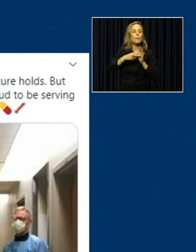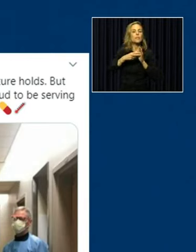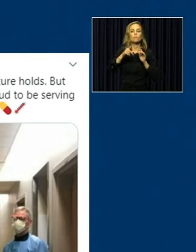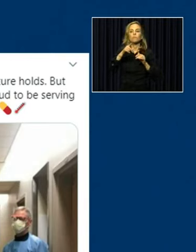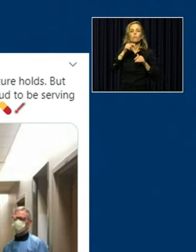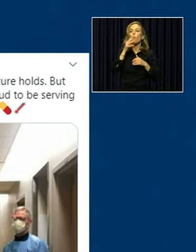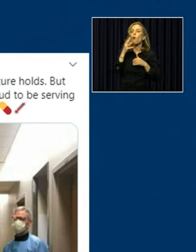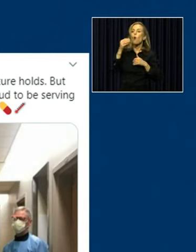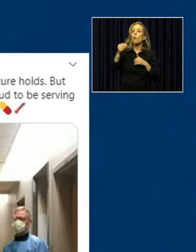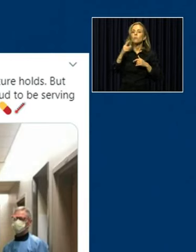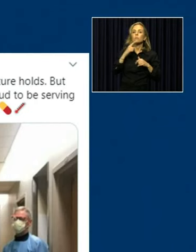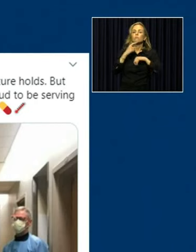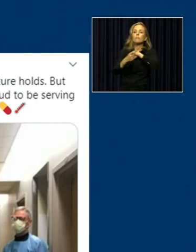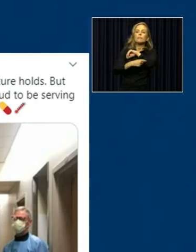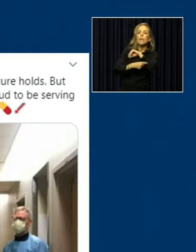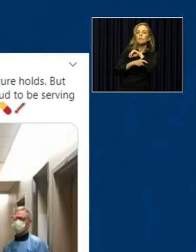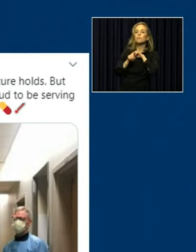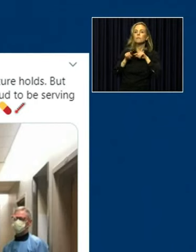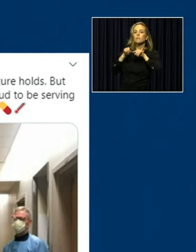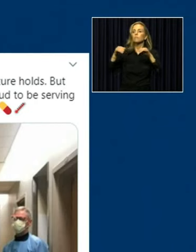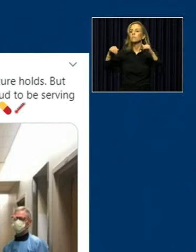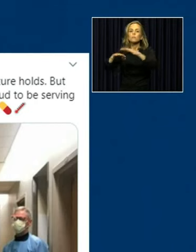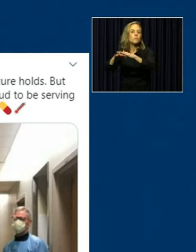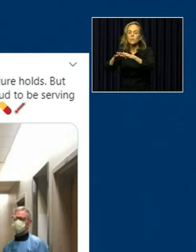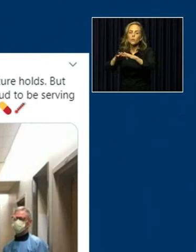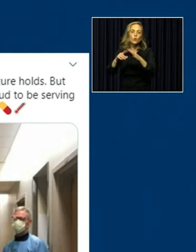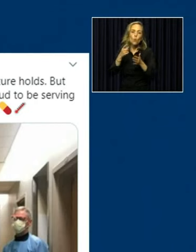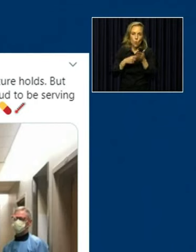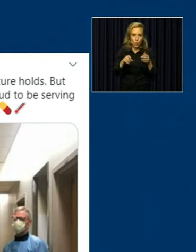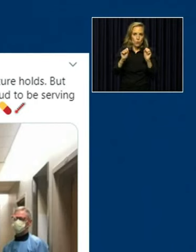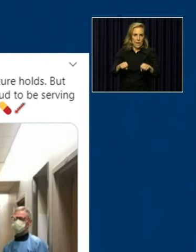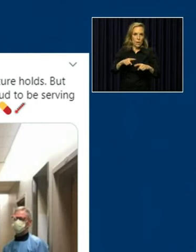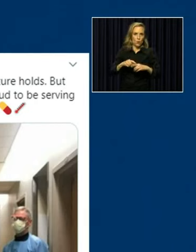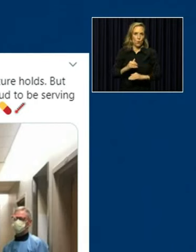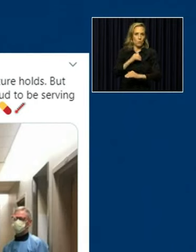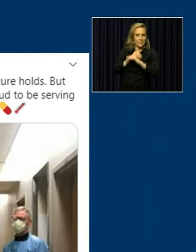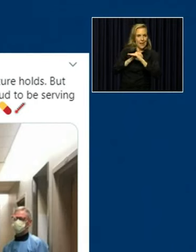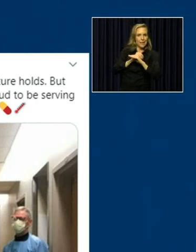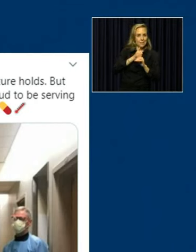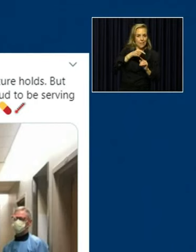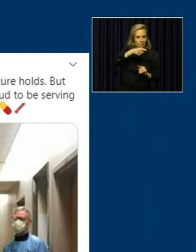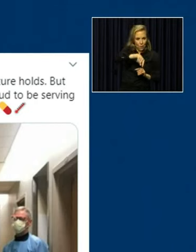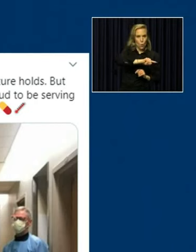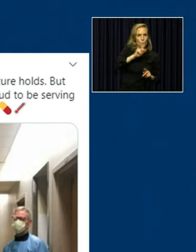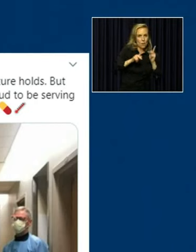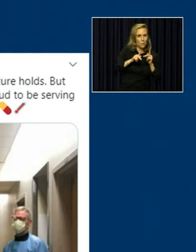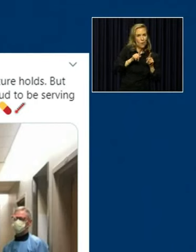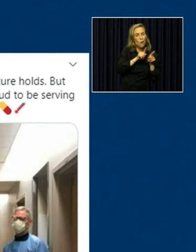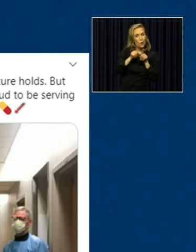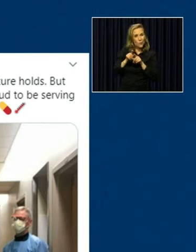THEIR LIFE, BUT WHEN PEOPLE MAKE THE DECISION TO DO THE RIGHT THING, TO ENGAGE IN SOCIAL